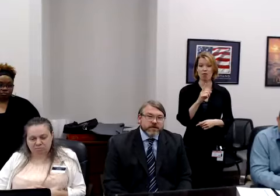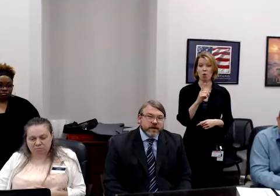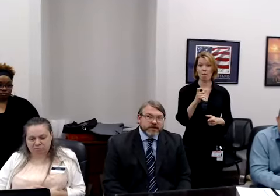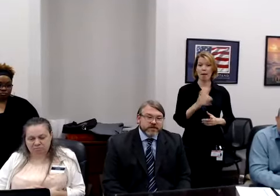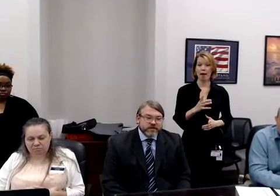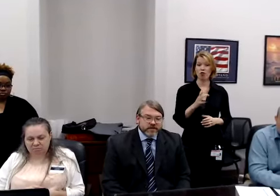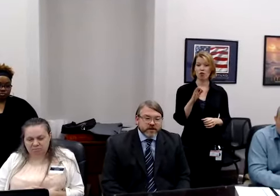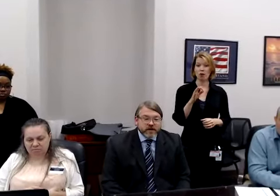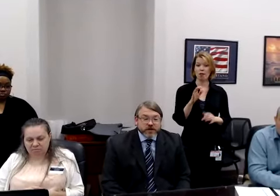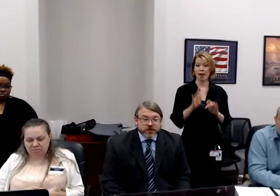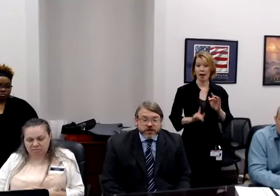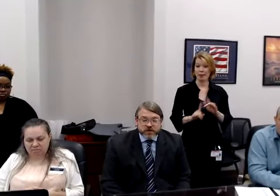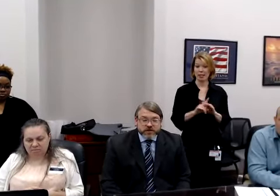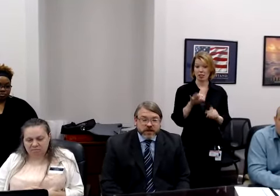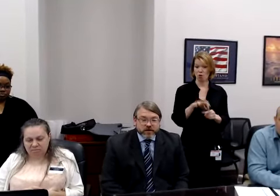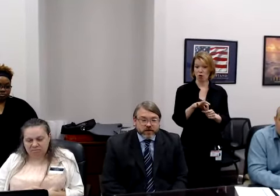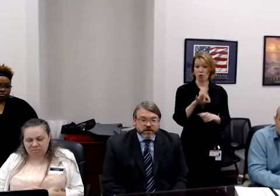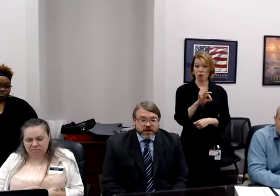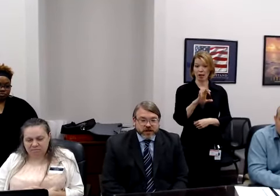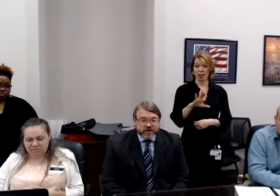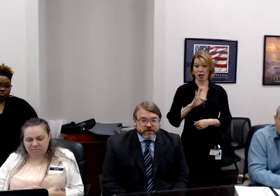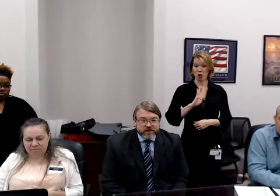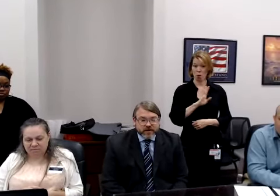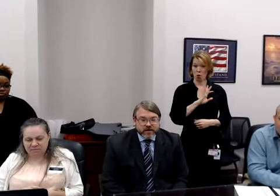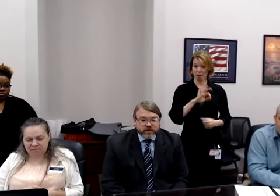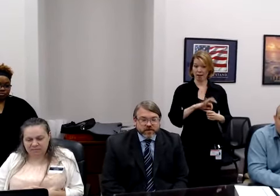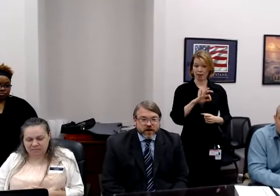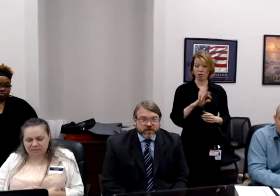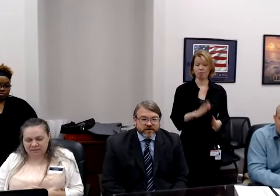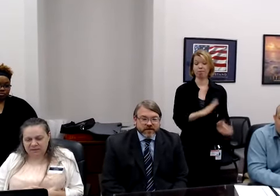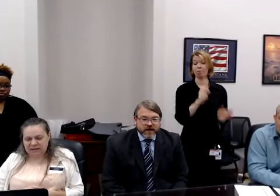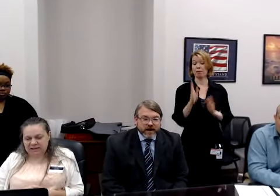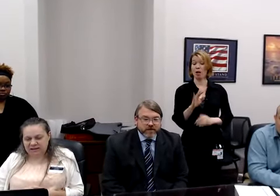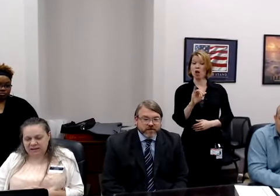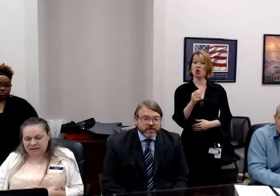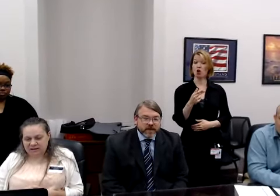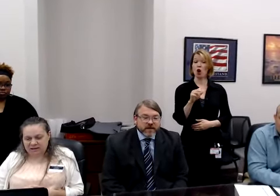Board of Elections, Joshua Jenkins with Democracy Live.